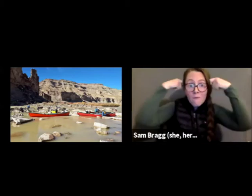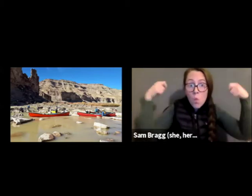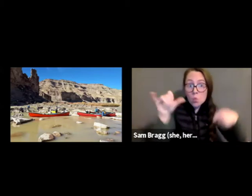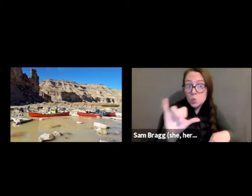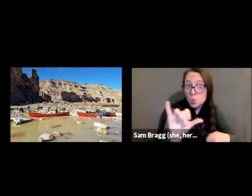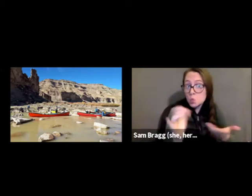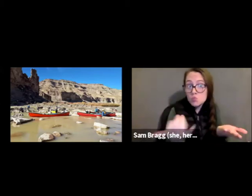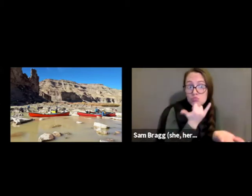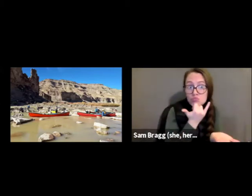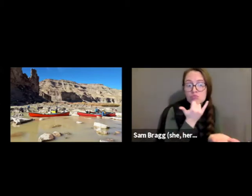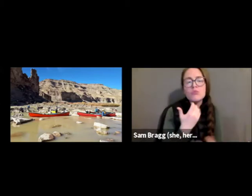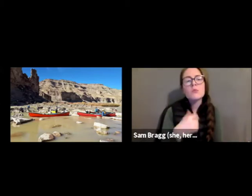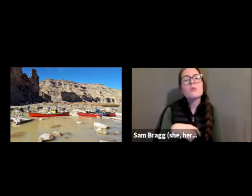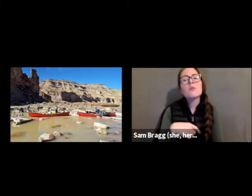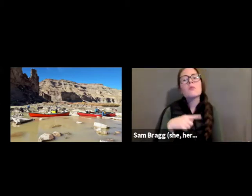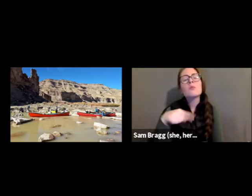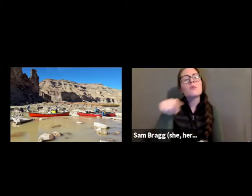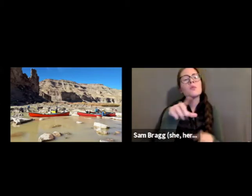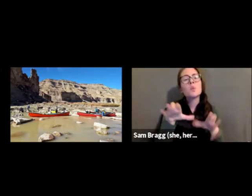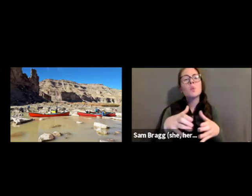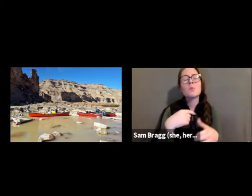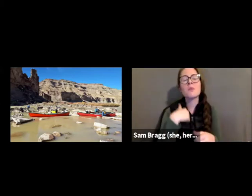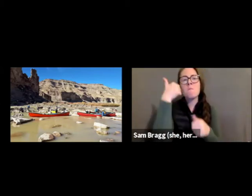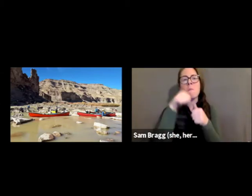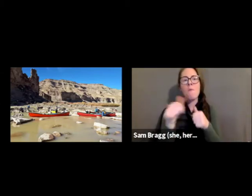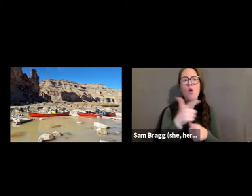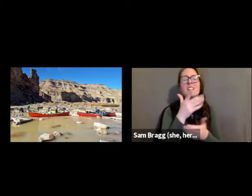be a challenge for them. The other option they could have was to wear a blindfold